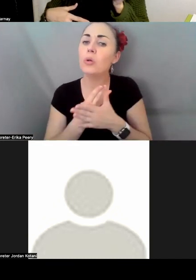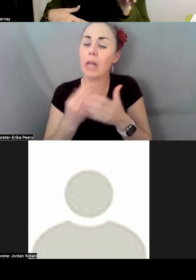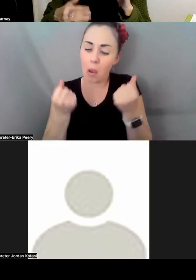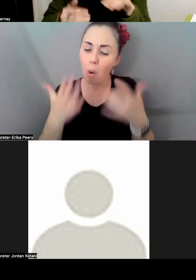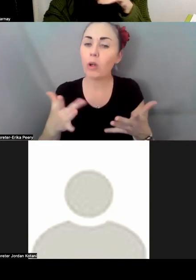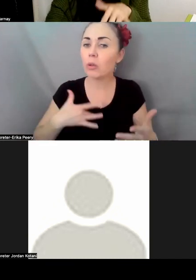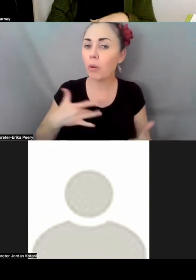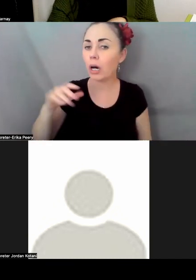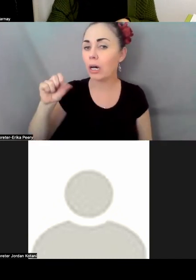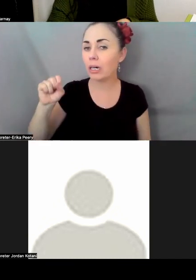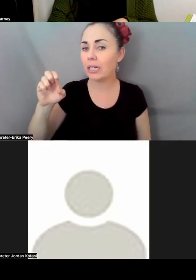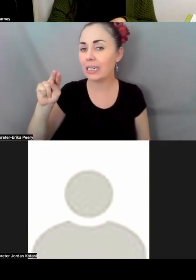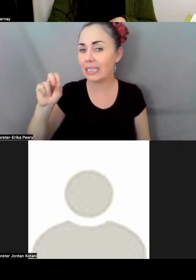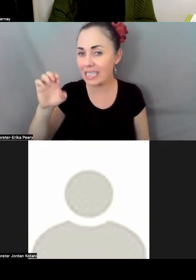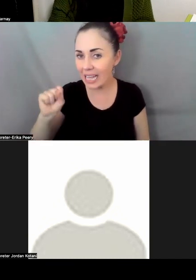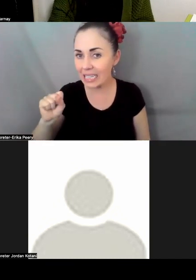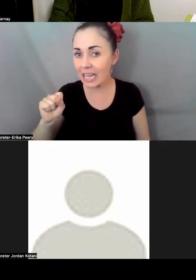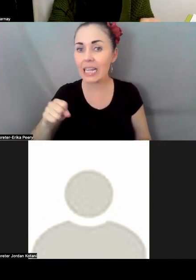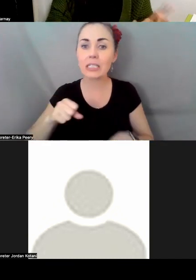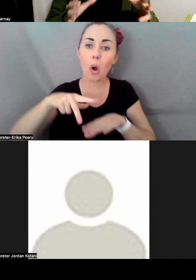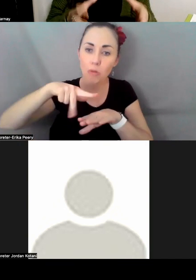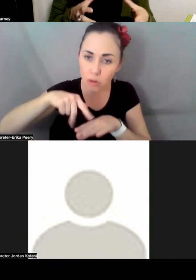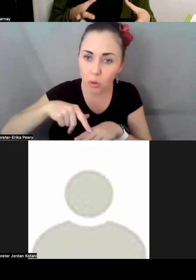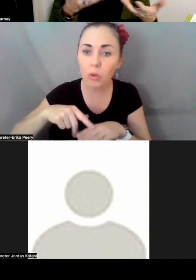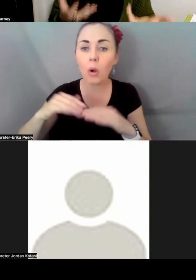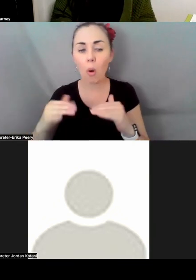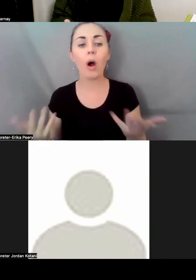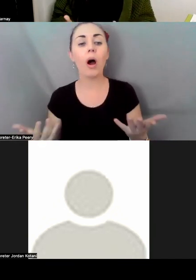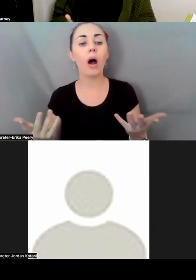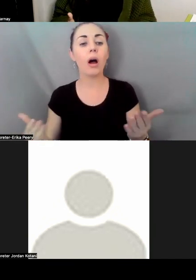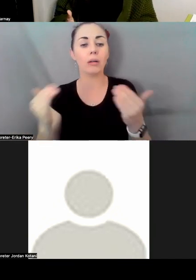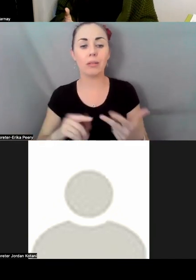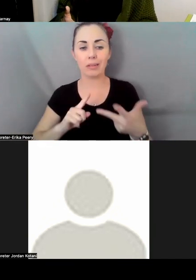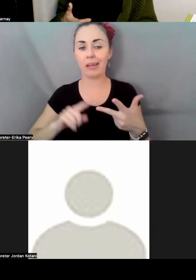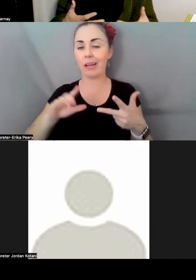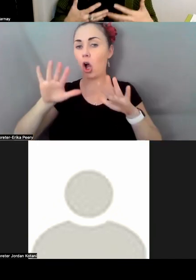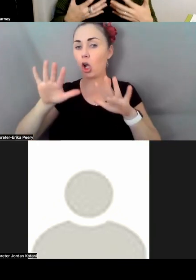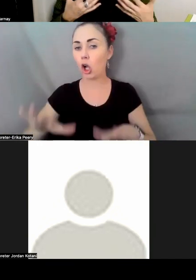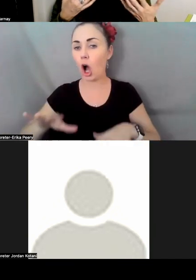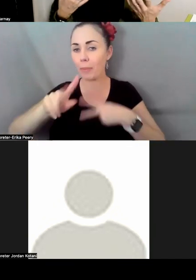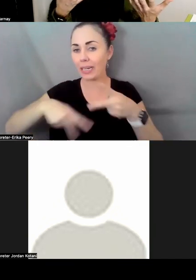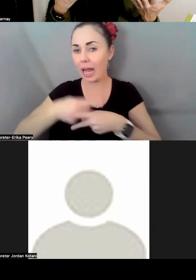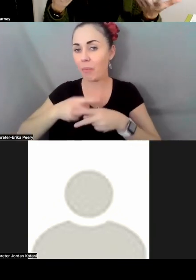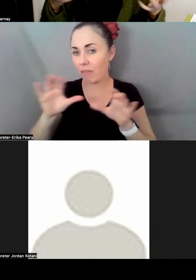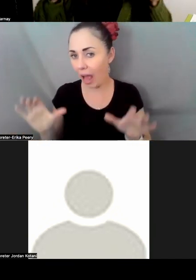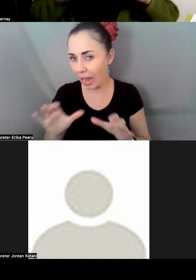on those scooter boards. Then the final group are calming activities. This is where we want to calm